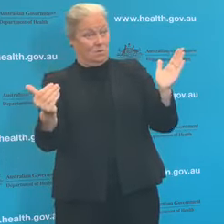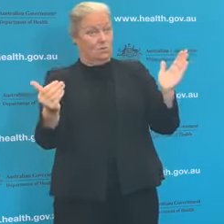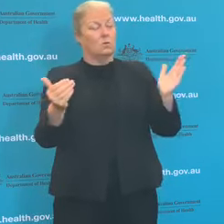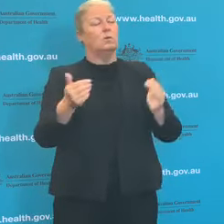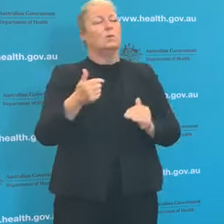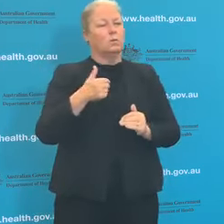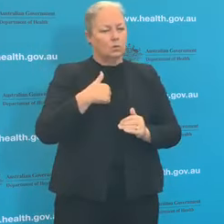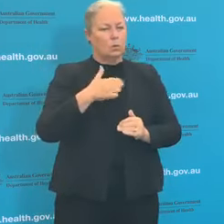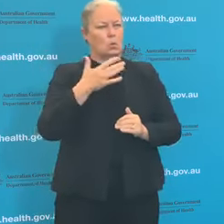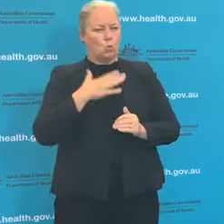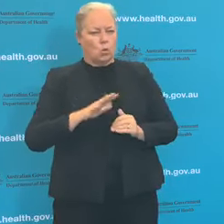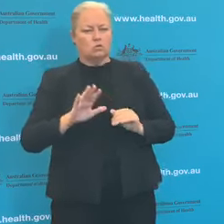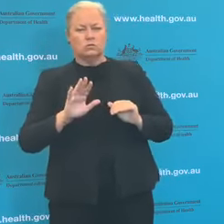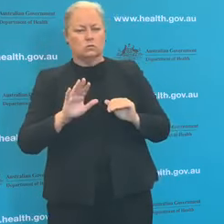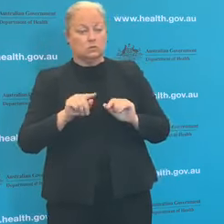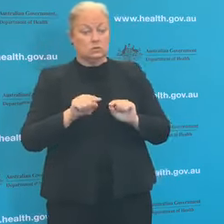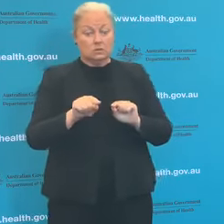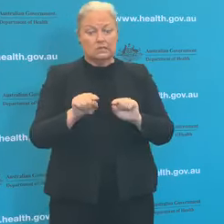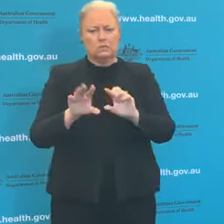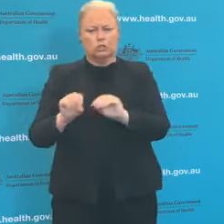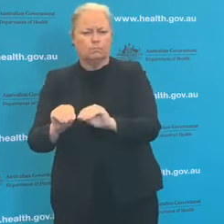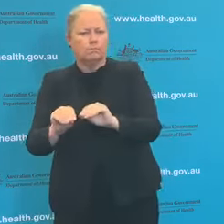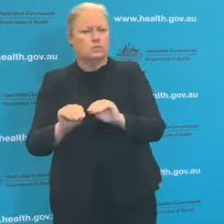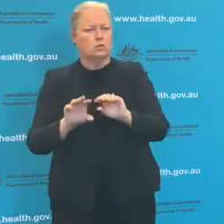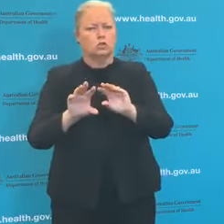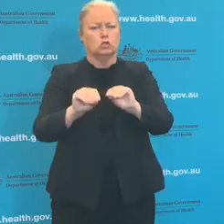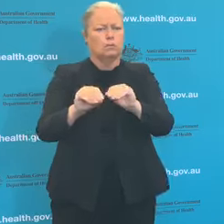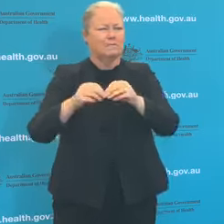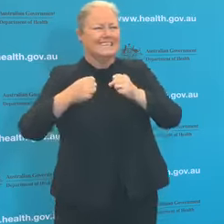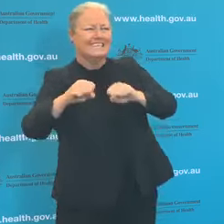to suppress and control as much as possible. If in some parts of the country,